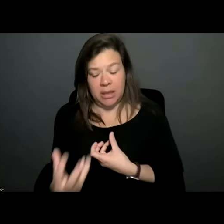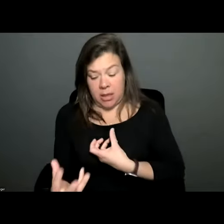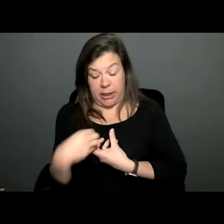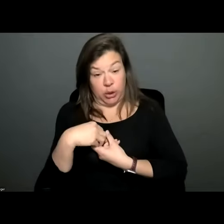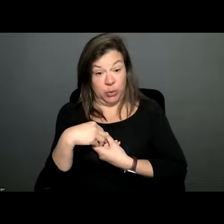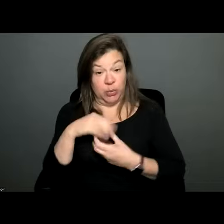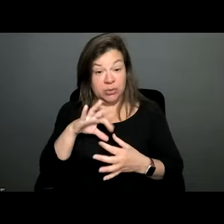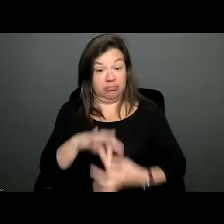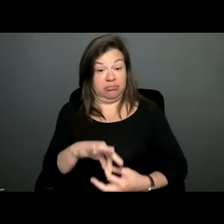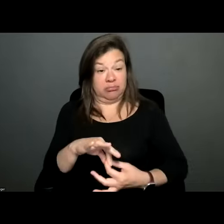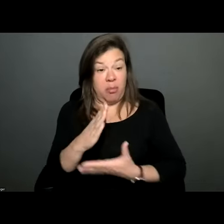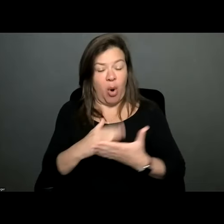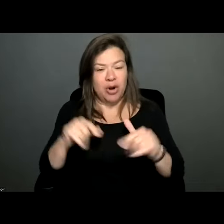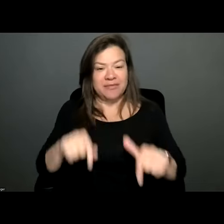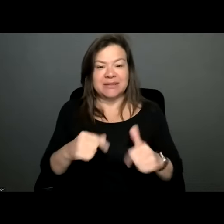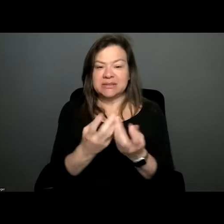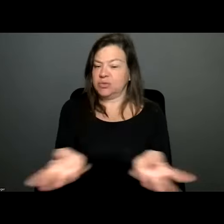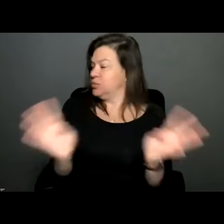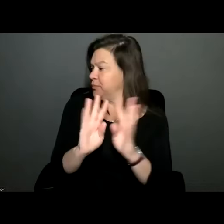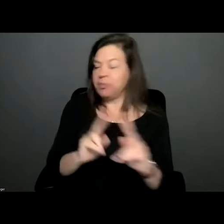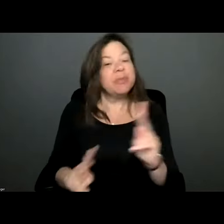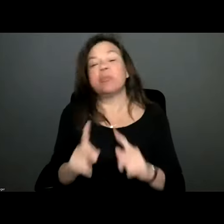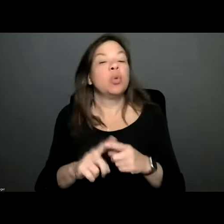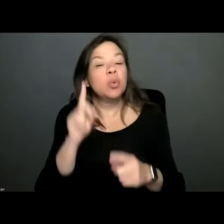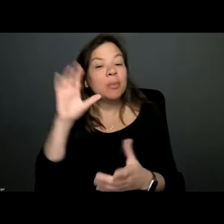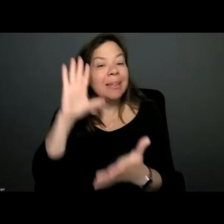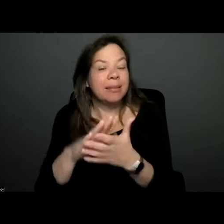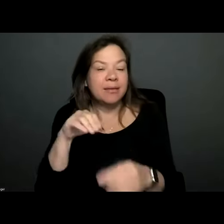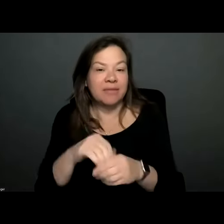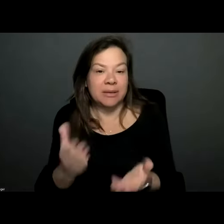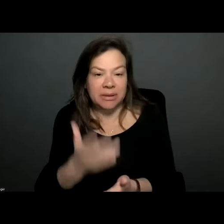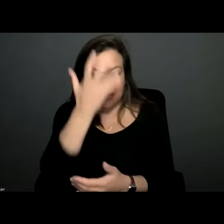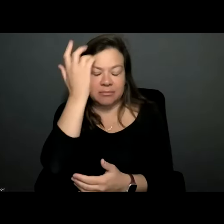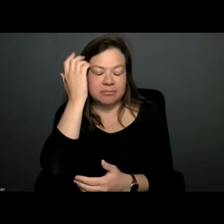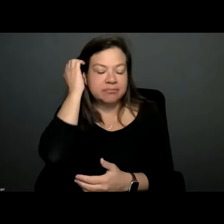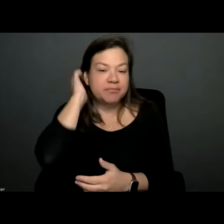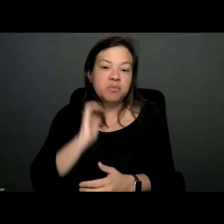you know, surround myself with people who believe in me and are supportive of me. You know, I've had a lot of,